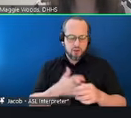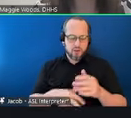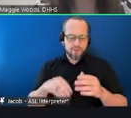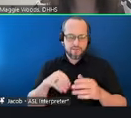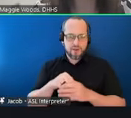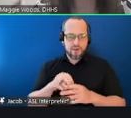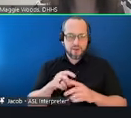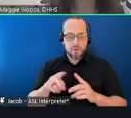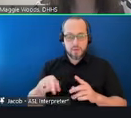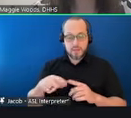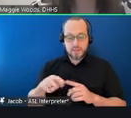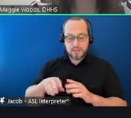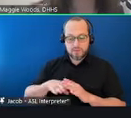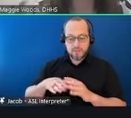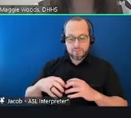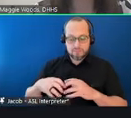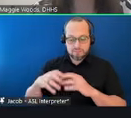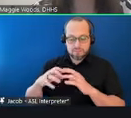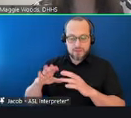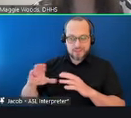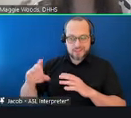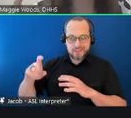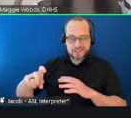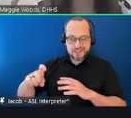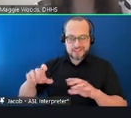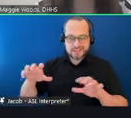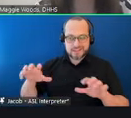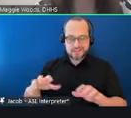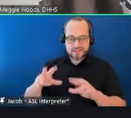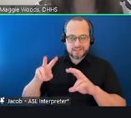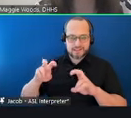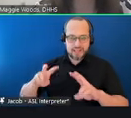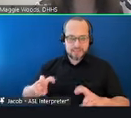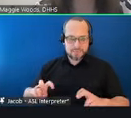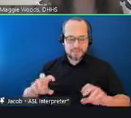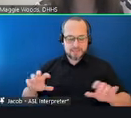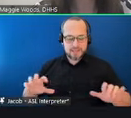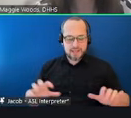developed their needs assessment, their action plans, and have their governance structure set up,